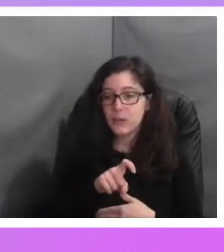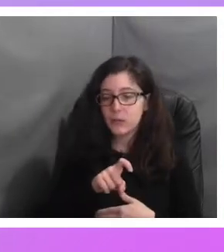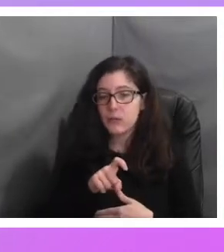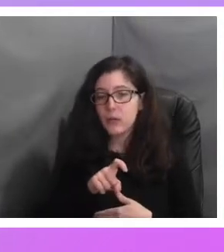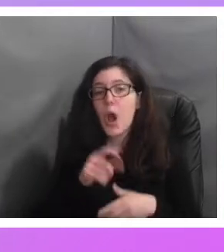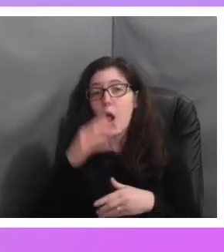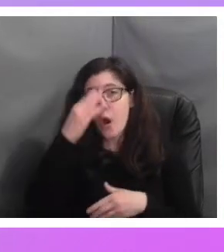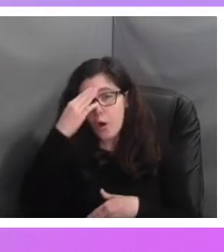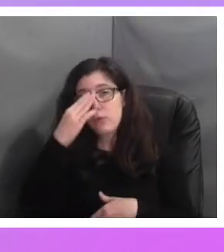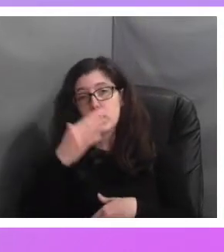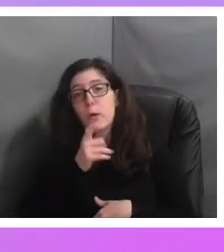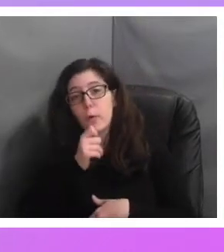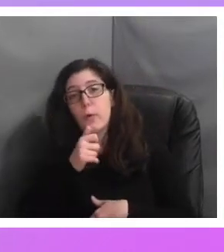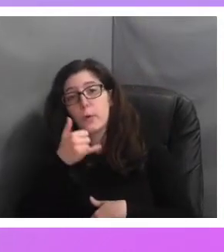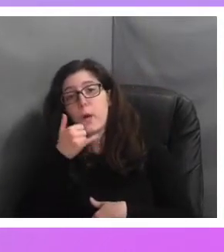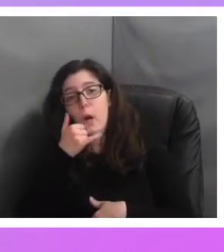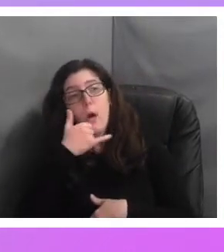make sure that they have someone they can call.